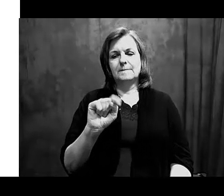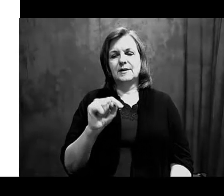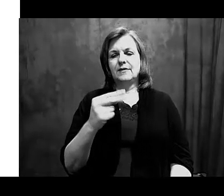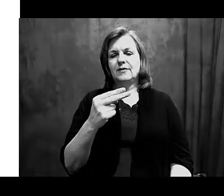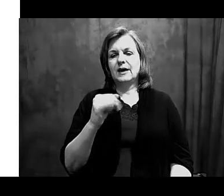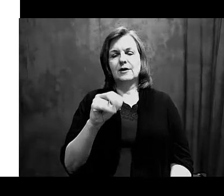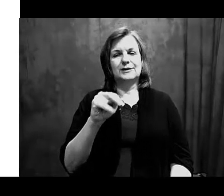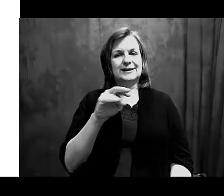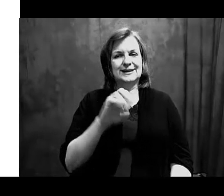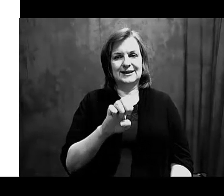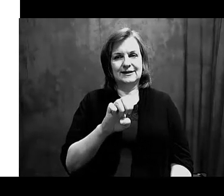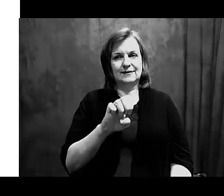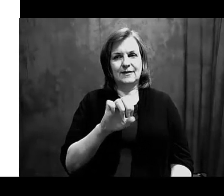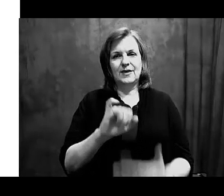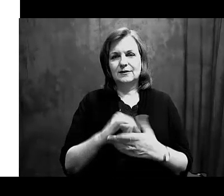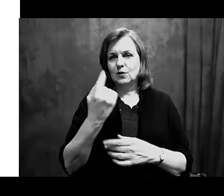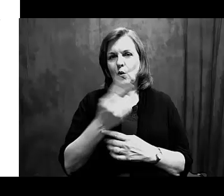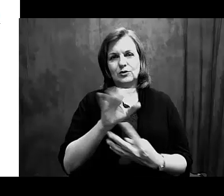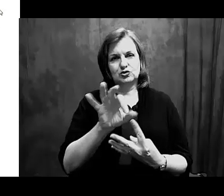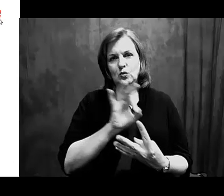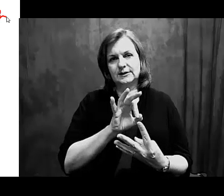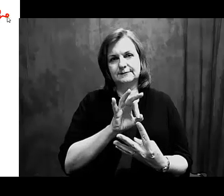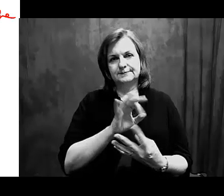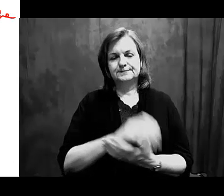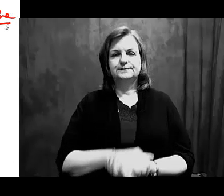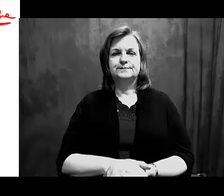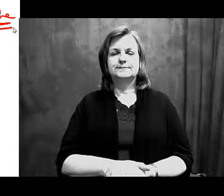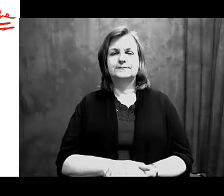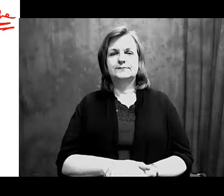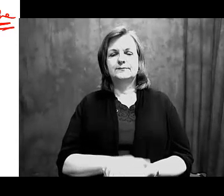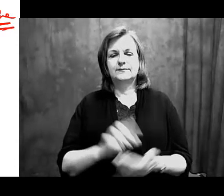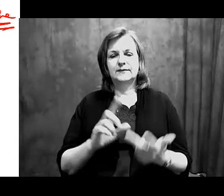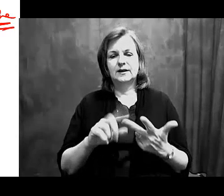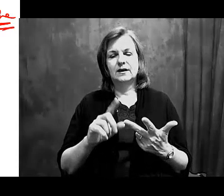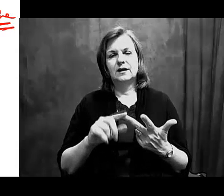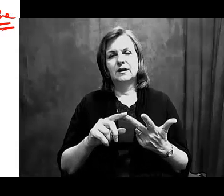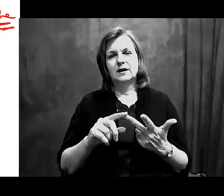methionine I don't have any other choices that's it!